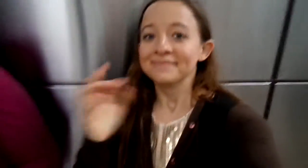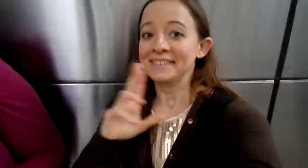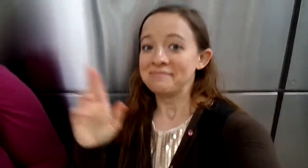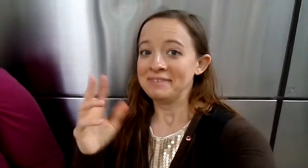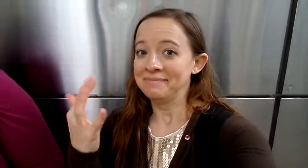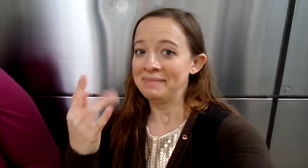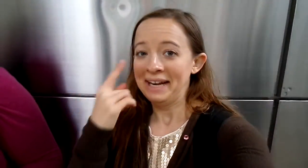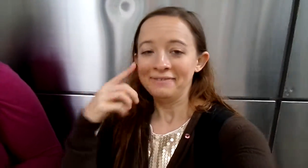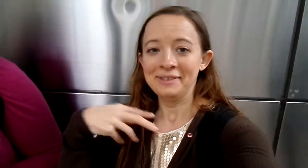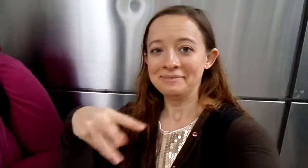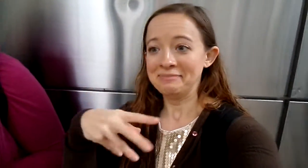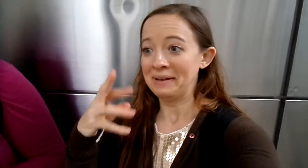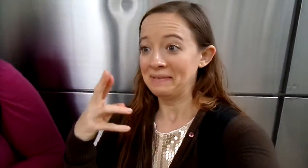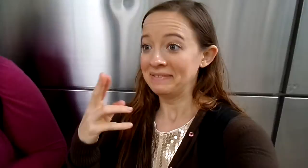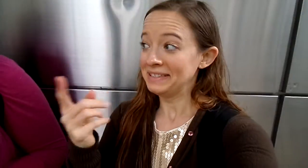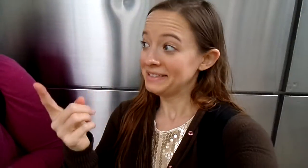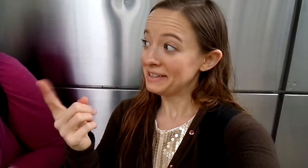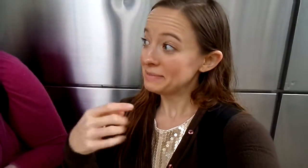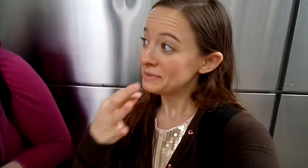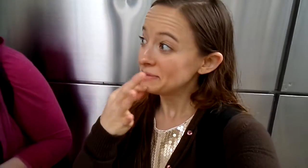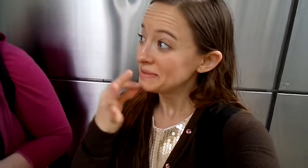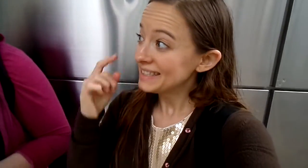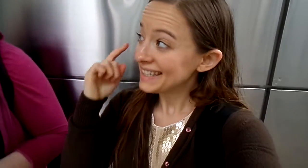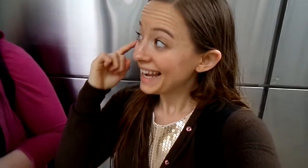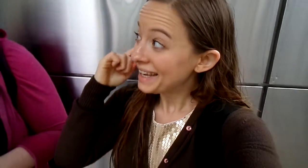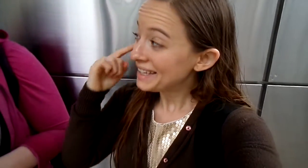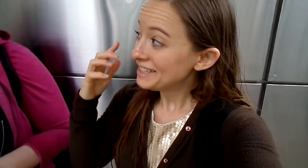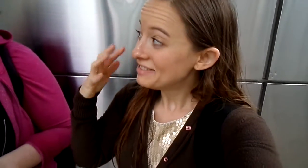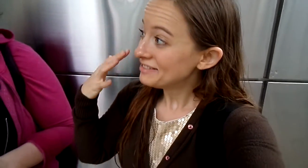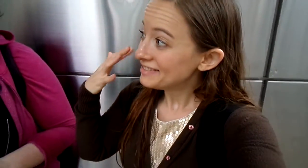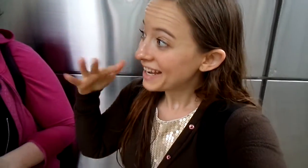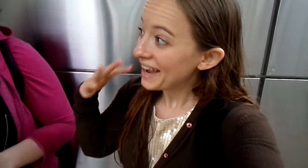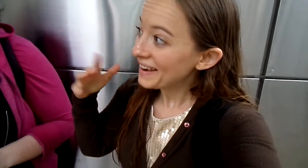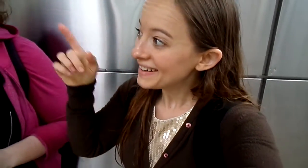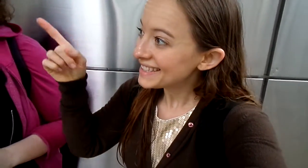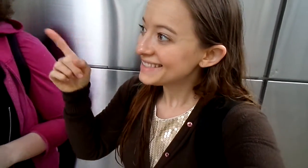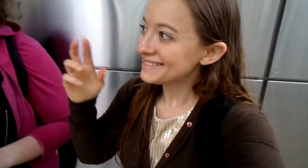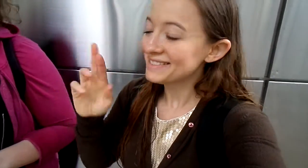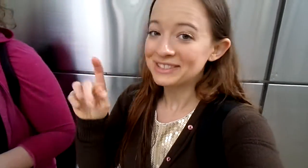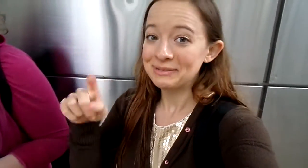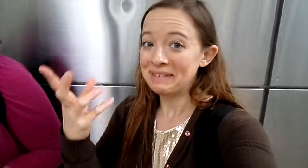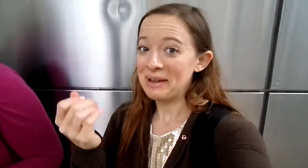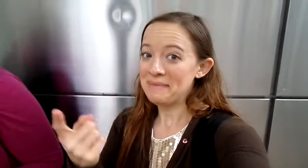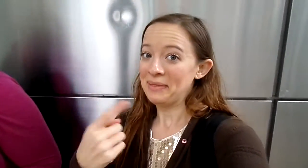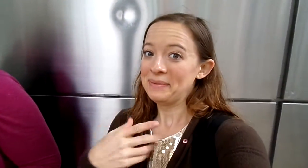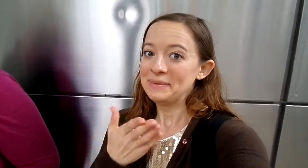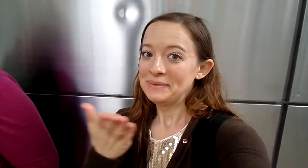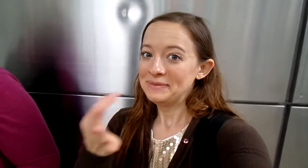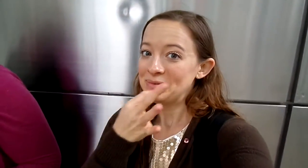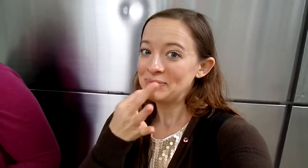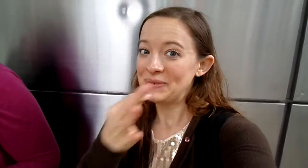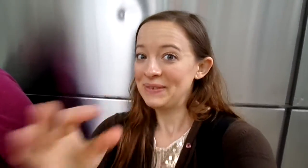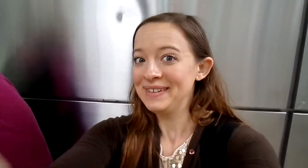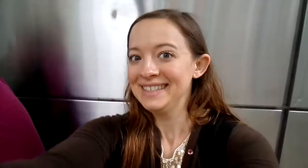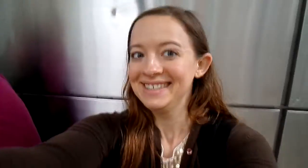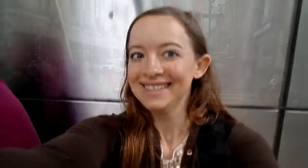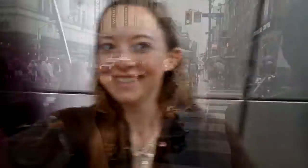Now we're ready and waiting for the parade. Hopefully it will come soon. I hear something over there, so it should be coming through soon!